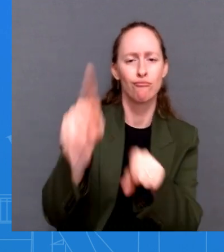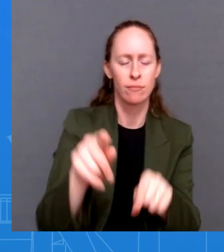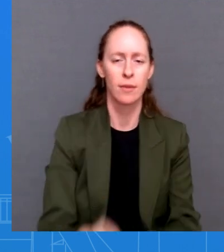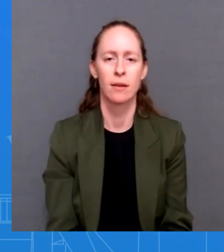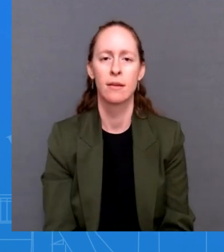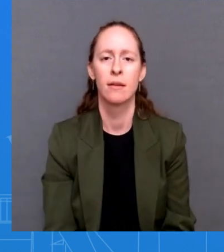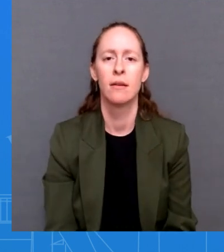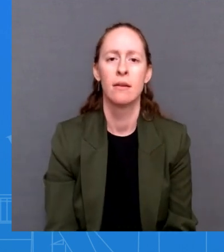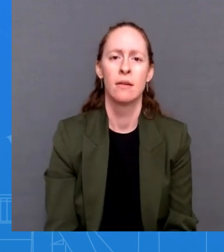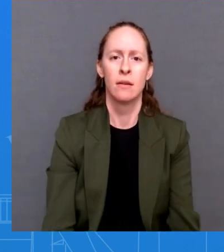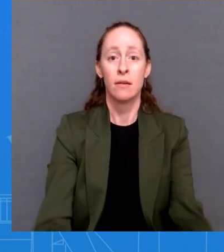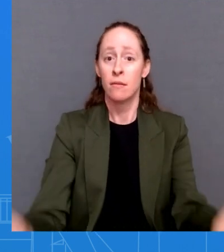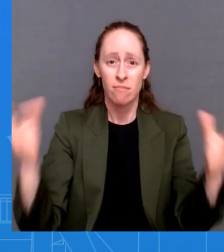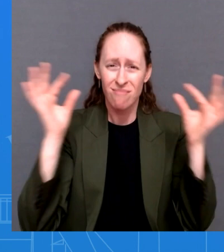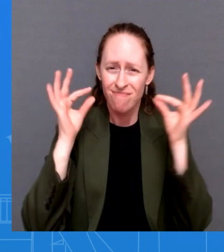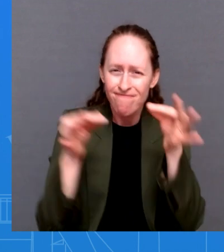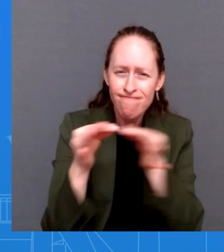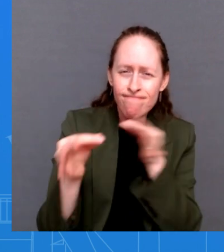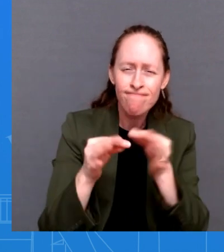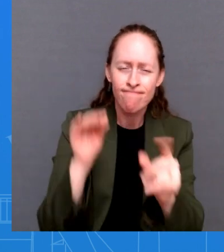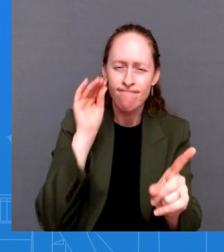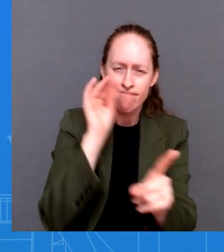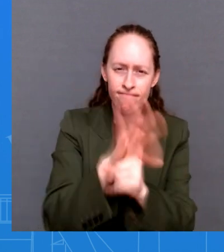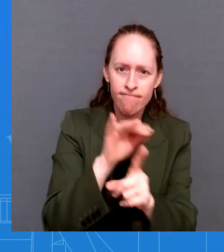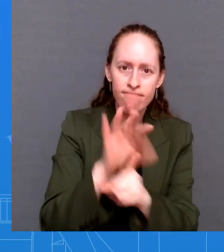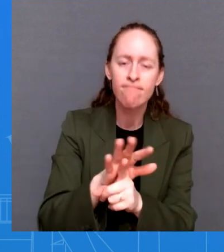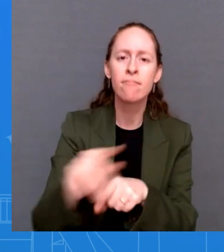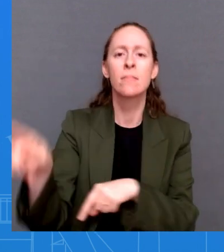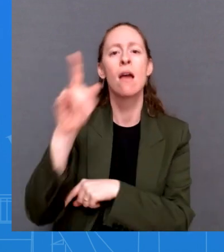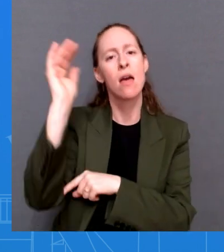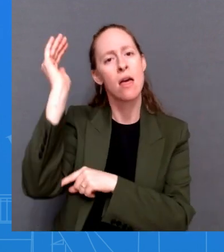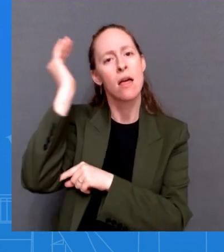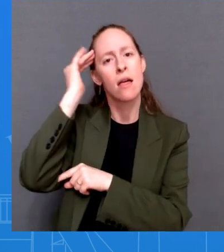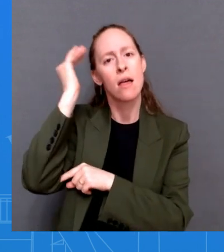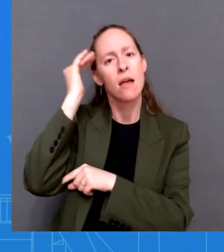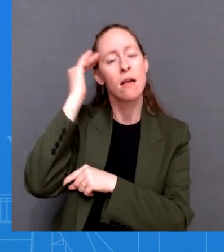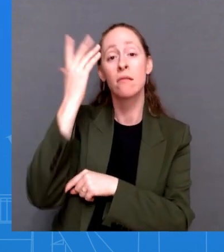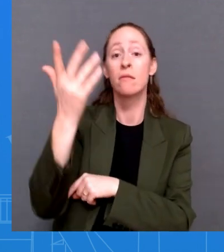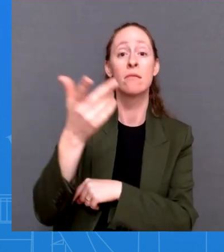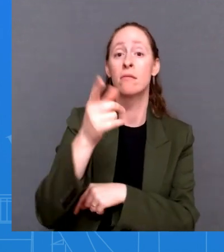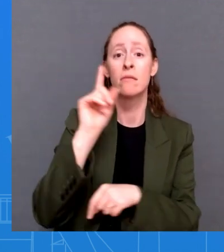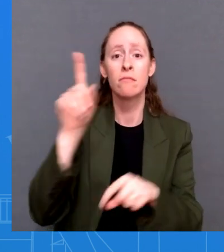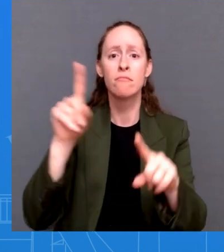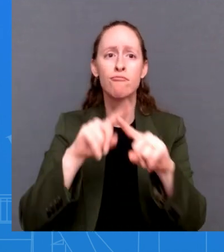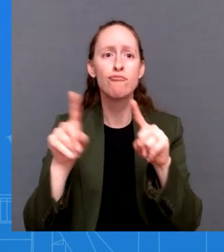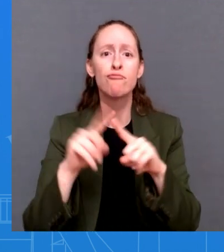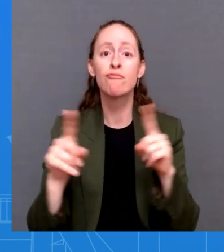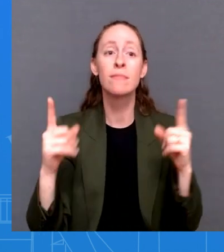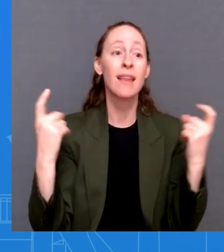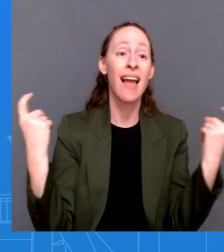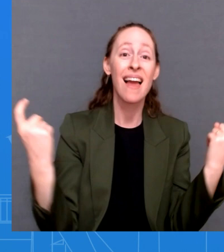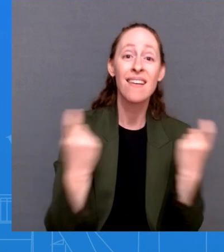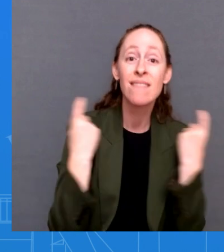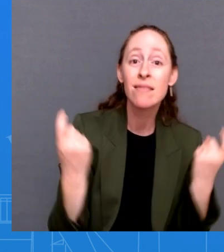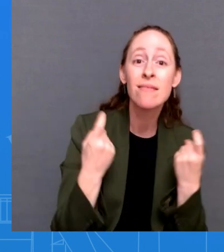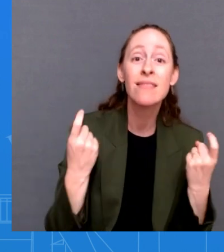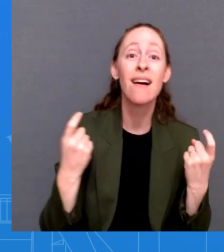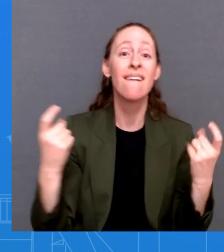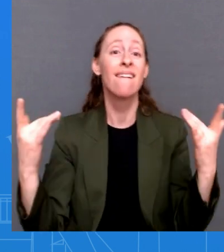attended by groups at highest risk for monkeypox right now. States, territories and large local jurisdictions in the United States